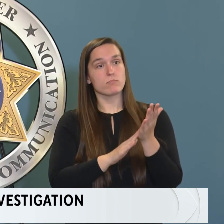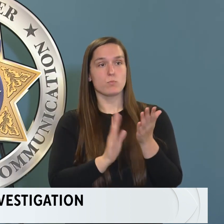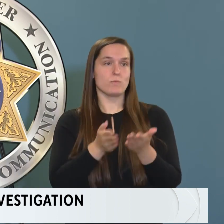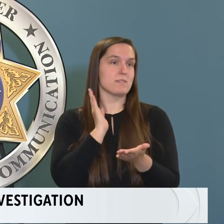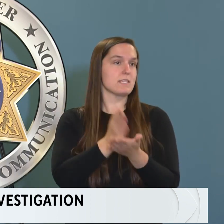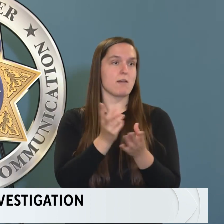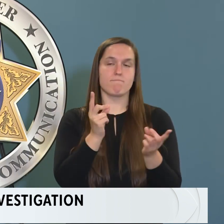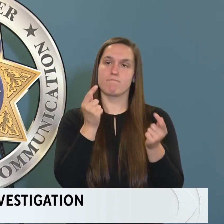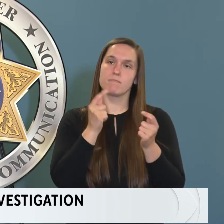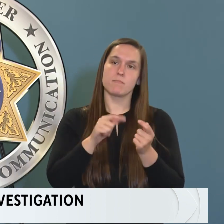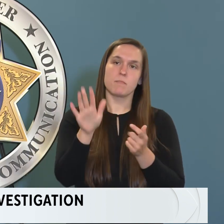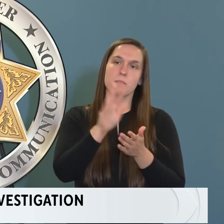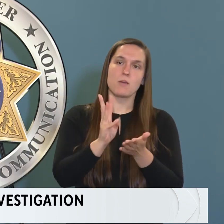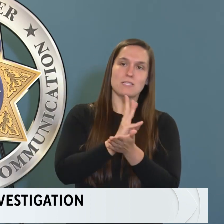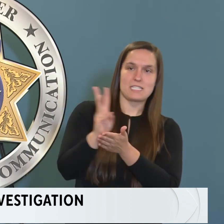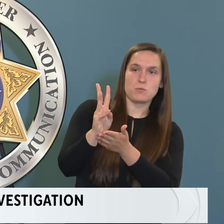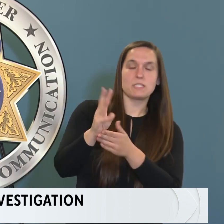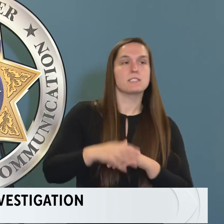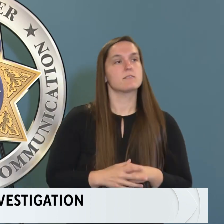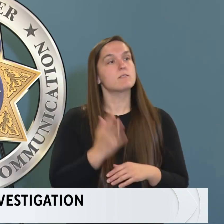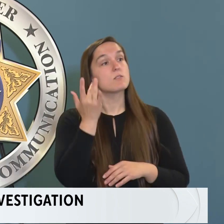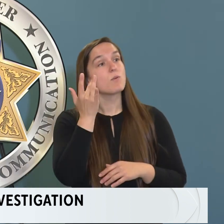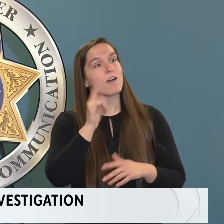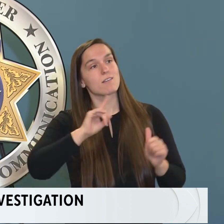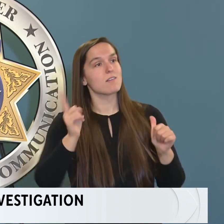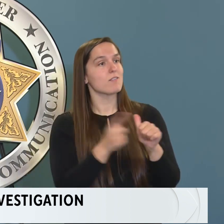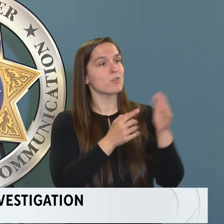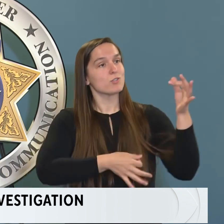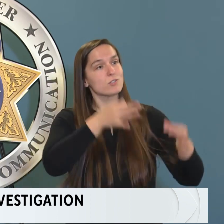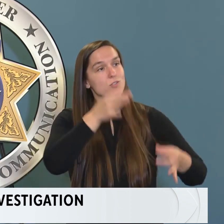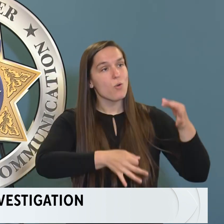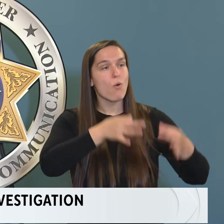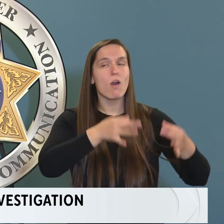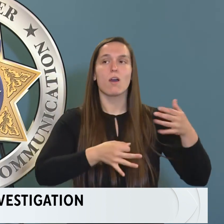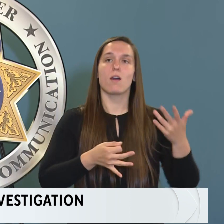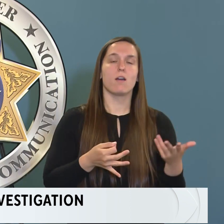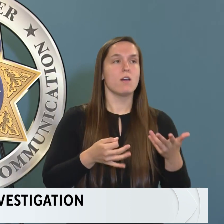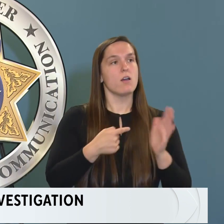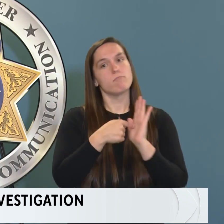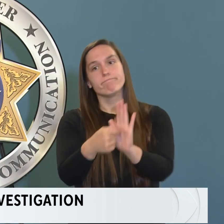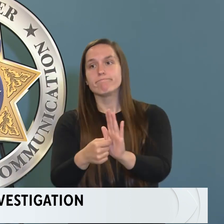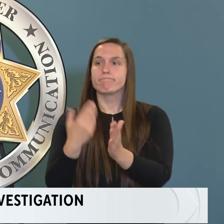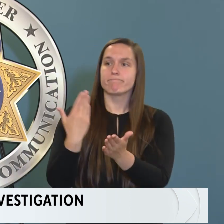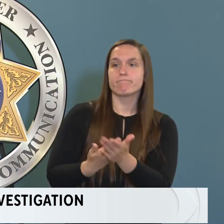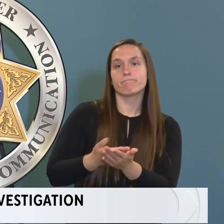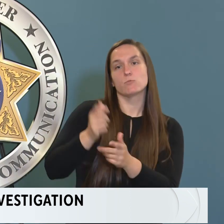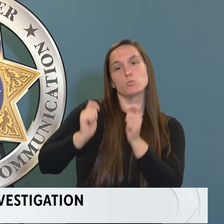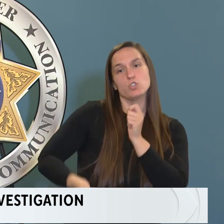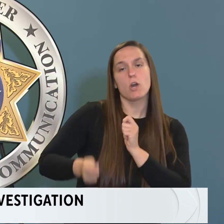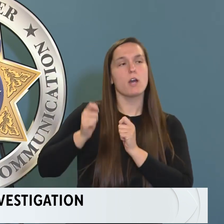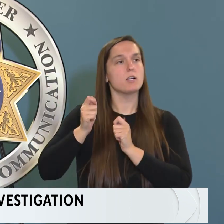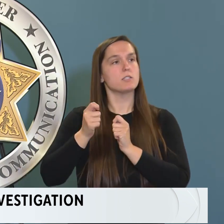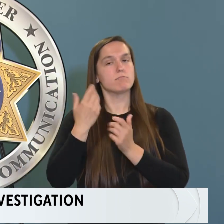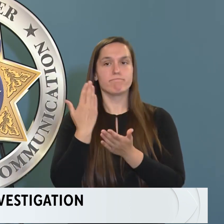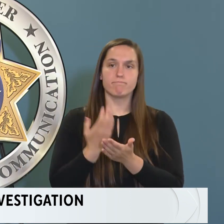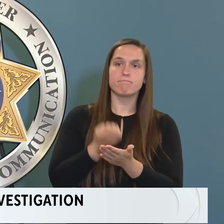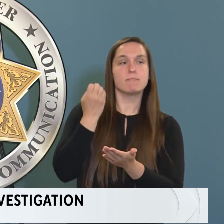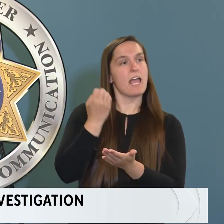DECISION. BECAUSE OF HOW MUCH PEOPLE HAVE SUFFERED IN THIS COMMUNITY. THAT CHEERING WOULD